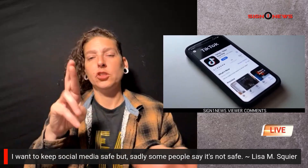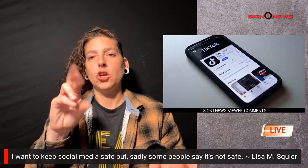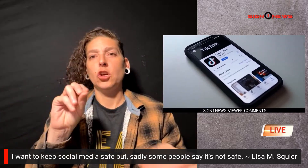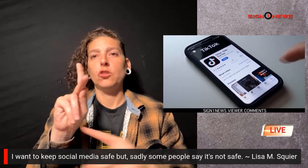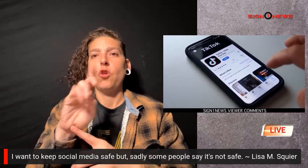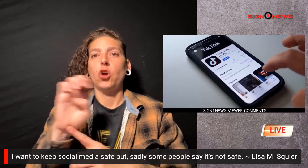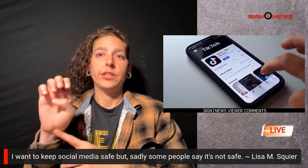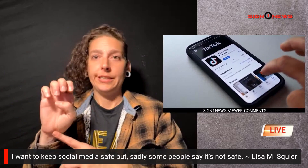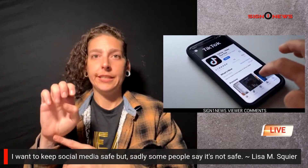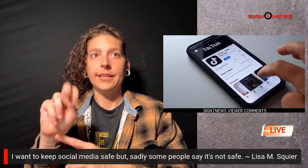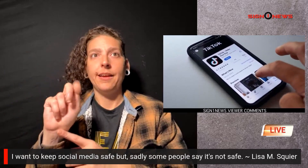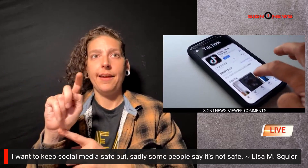Cherokee Native says